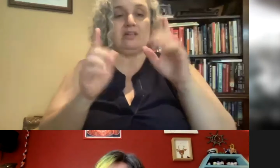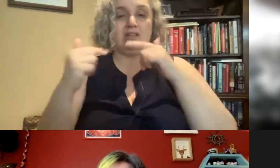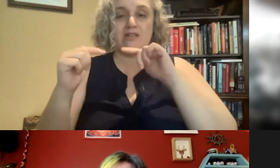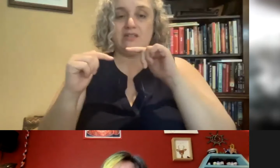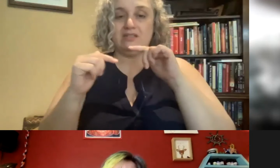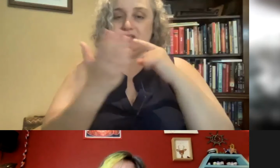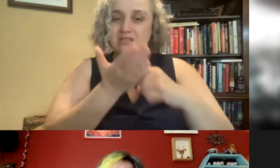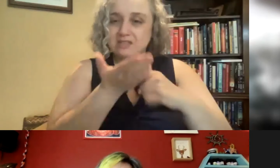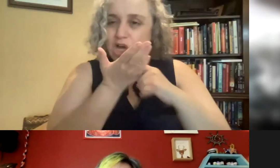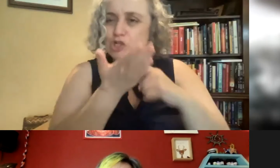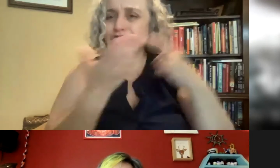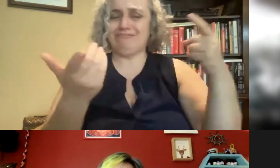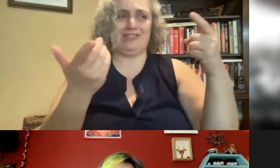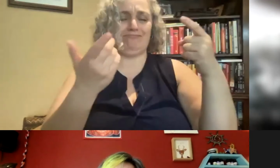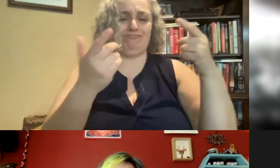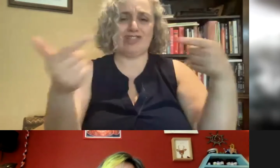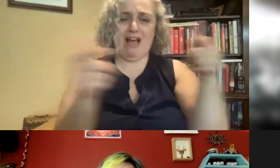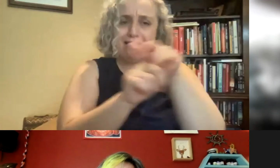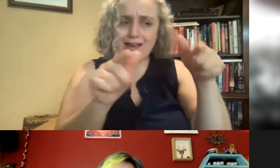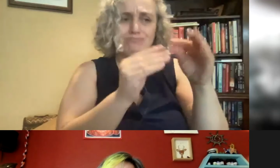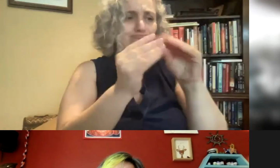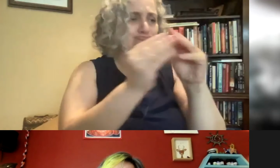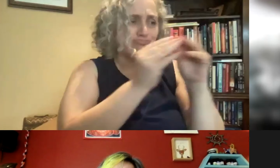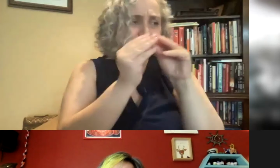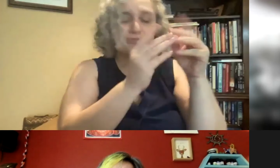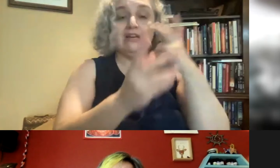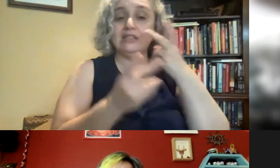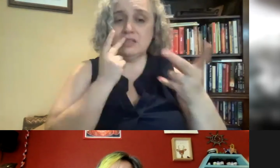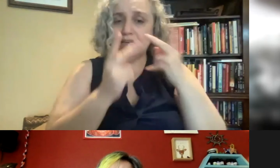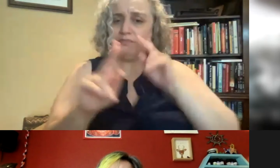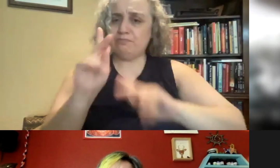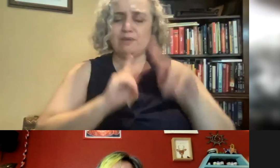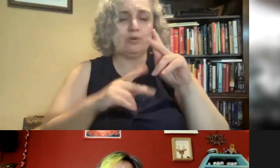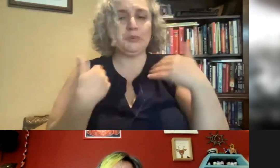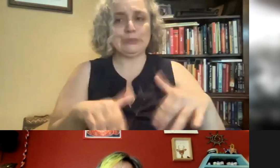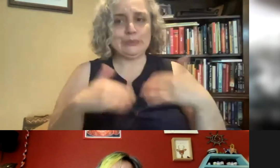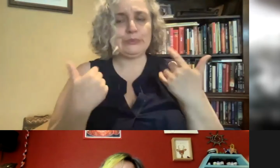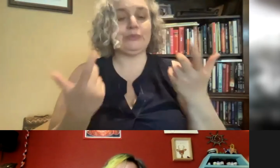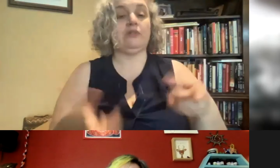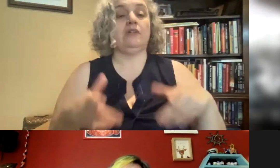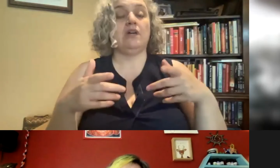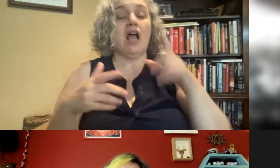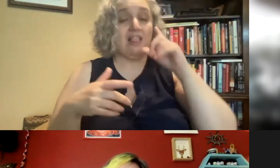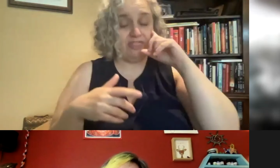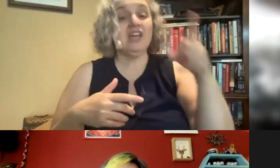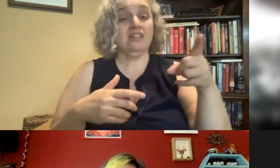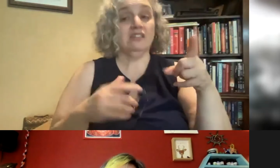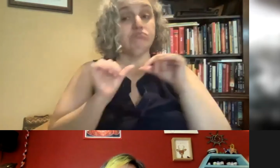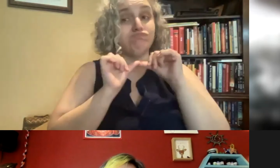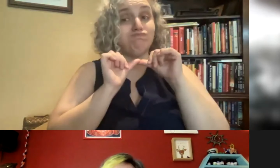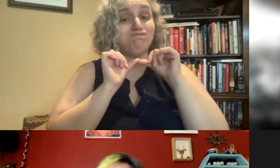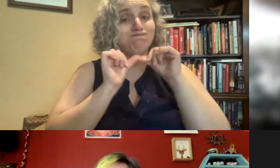and what I'm seeing people do, I do think this is going to stick, I do think.